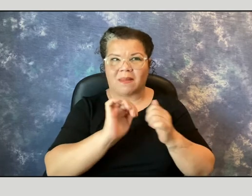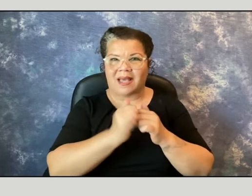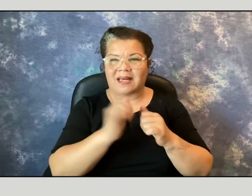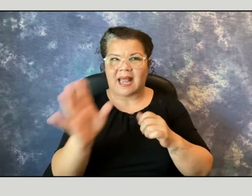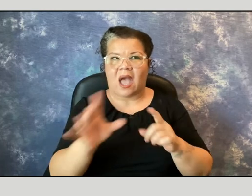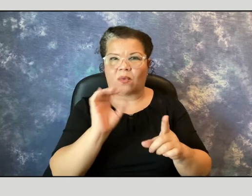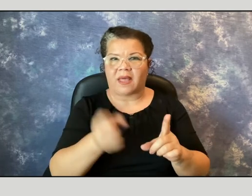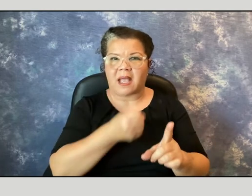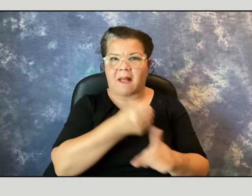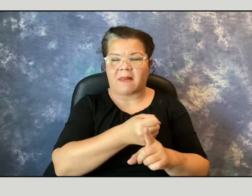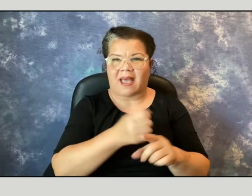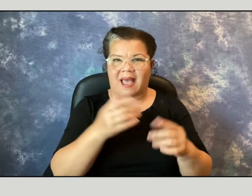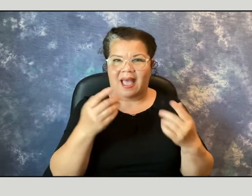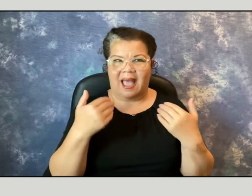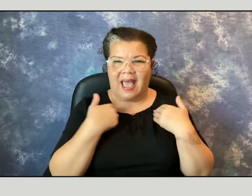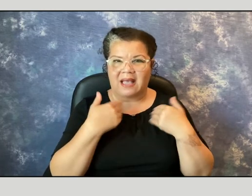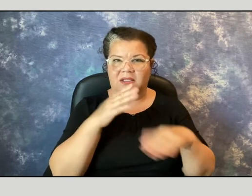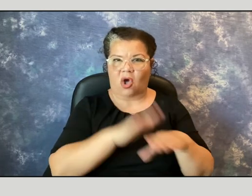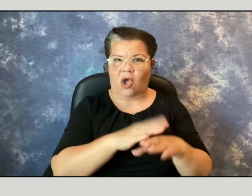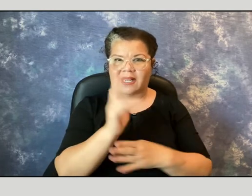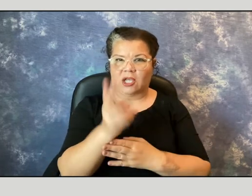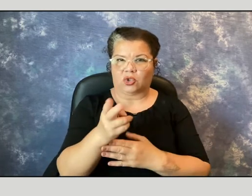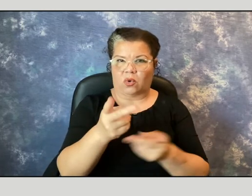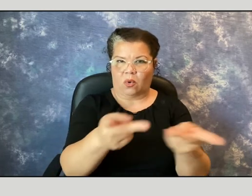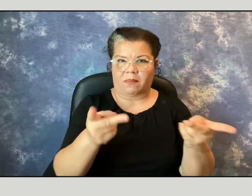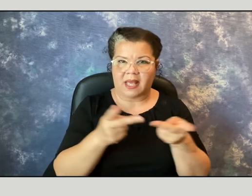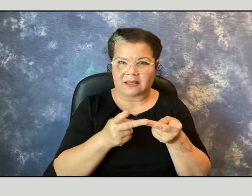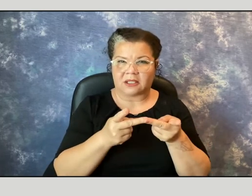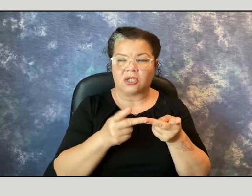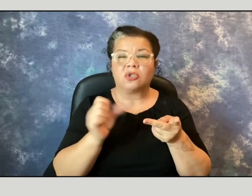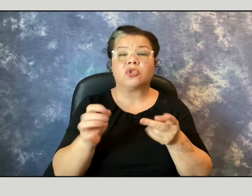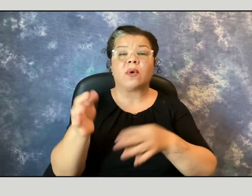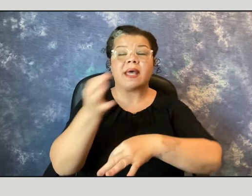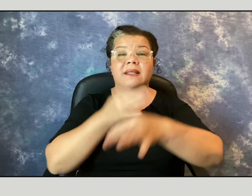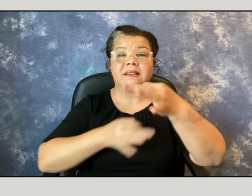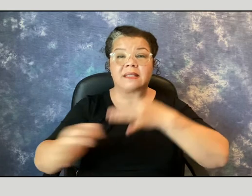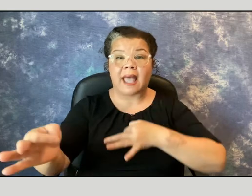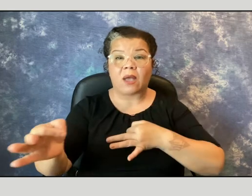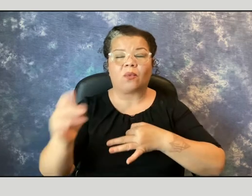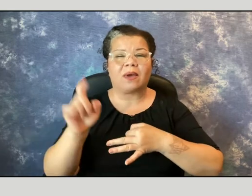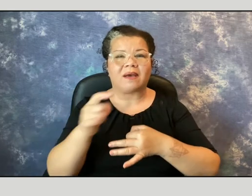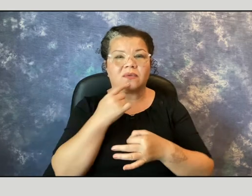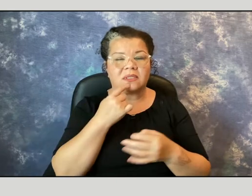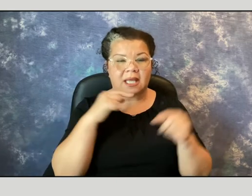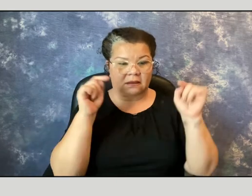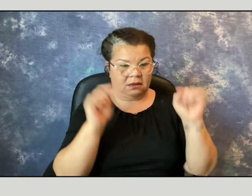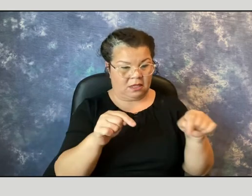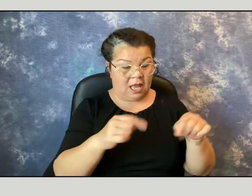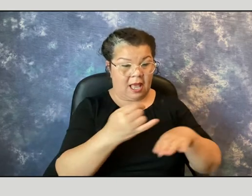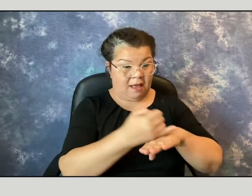So I think to imagine instead, how could we make Puerto Rico an amazing place for those who live and those who visit, right?